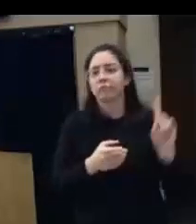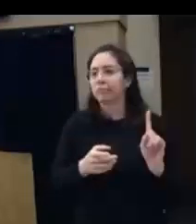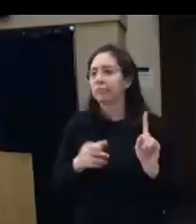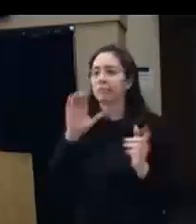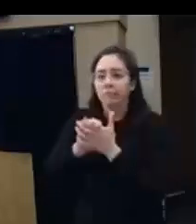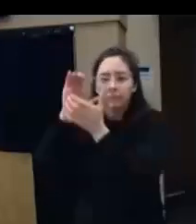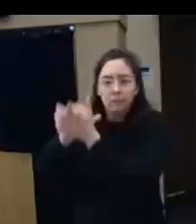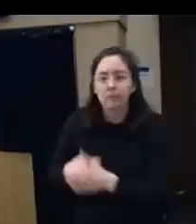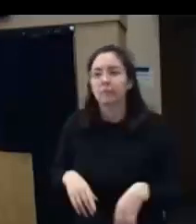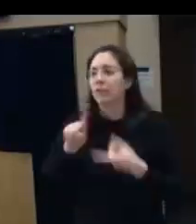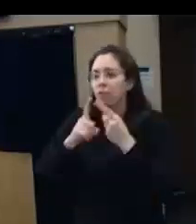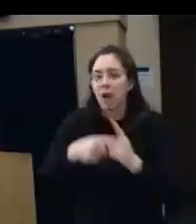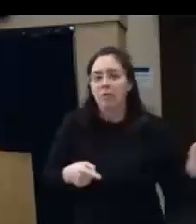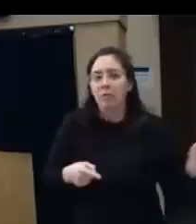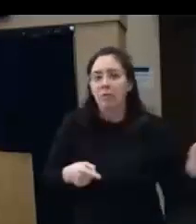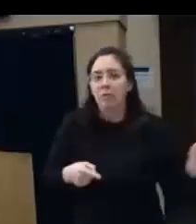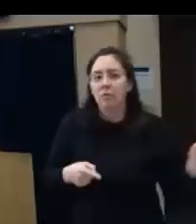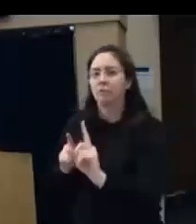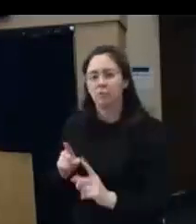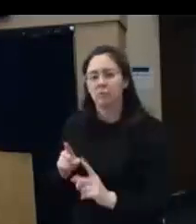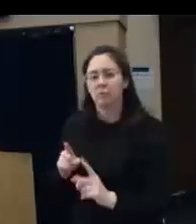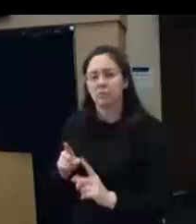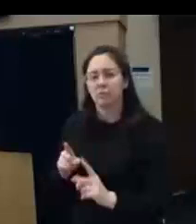young patients should get to do the same too and we shouldn't be so critical when their parents